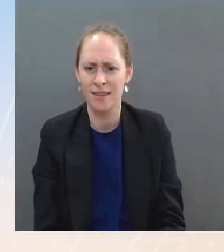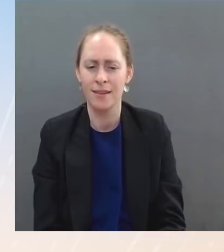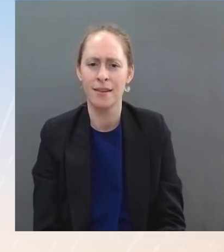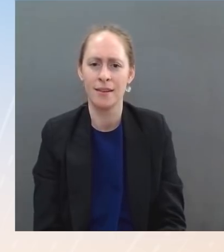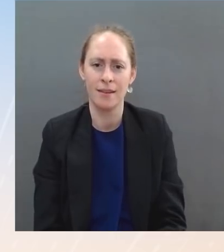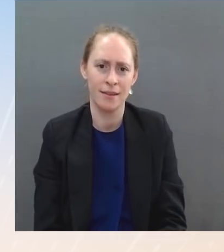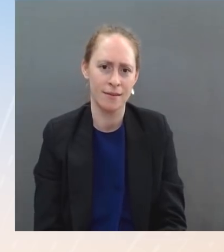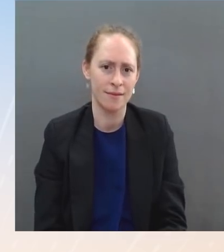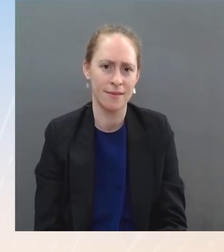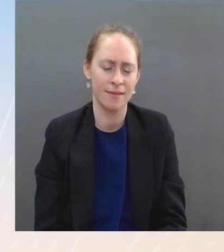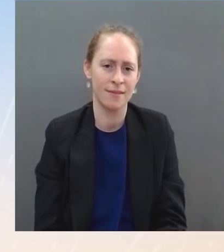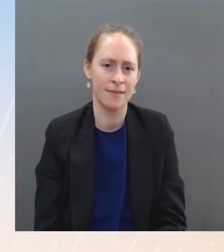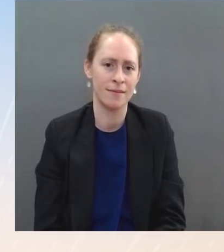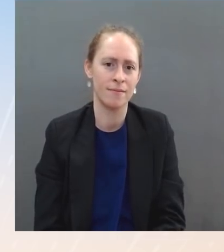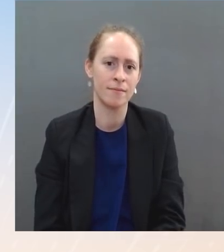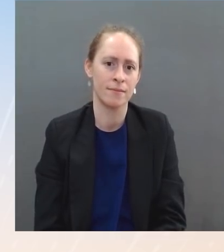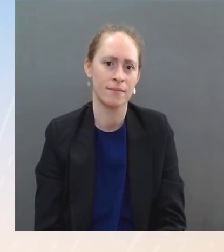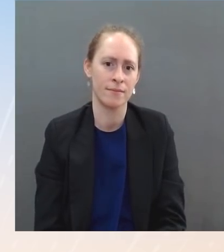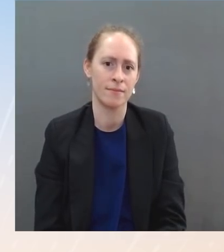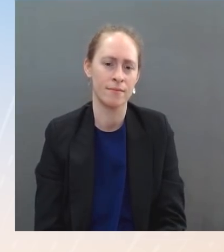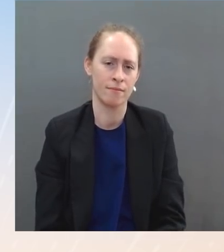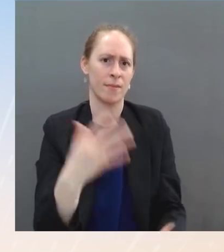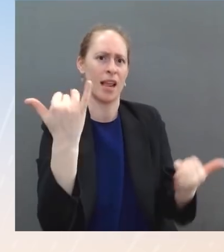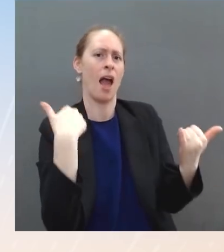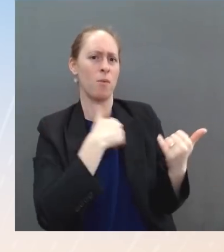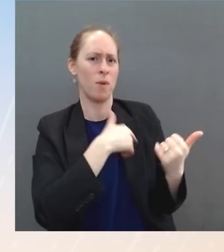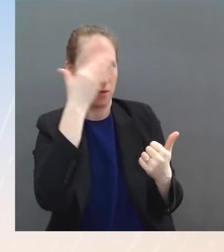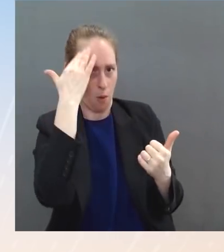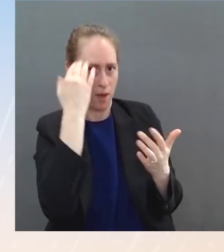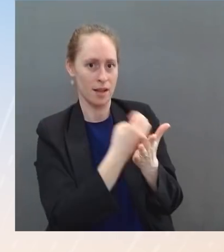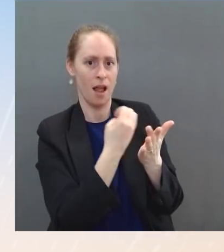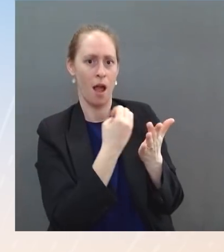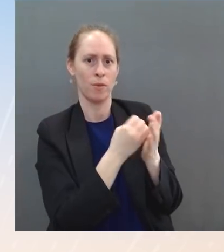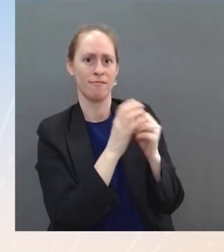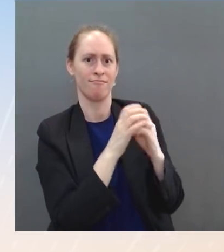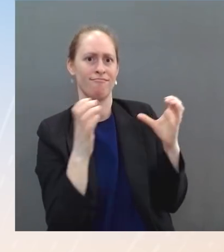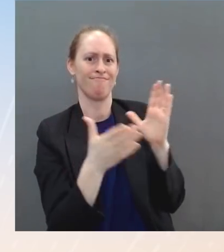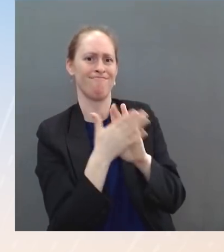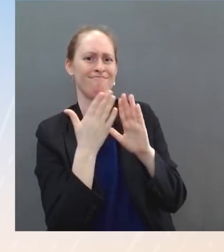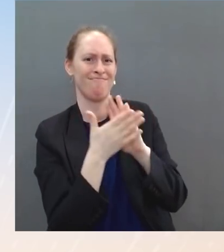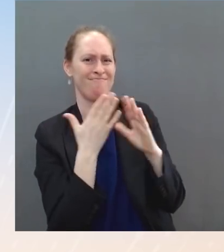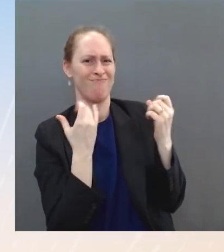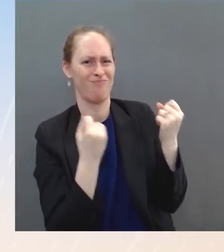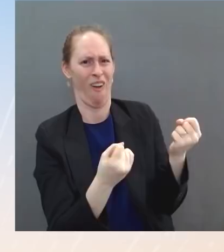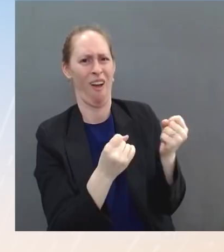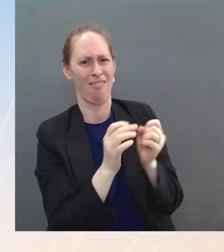our recovery has been strong. And that continues to be -- while we, of course, are monitoring progress